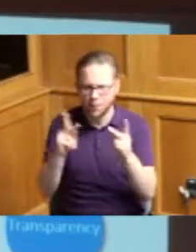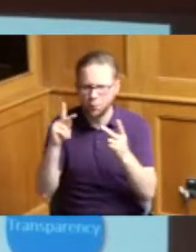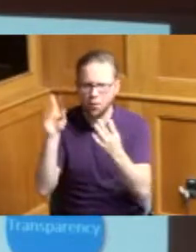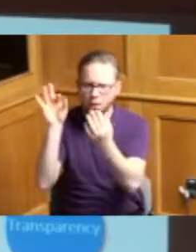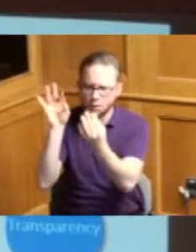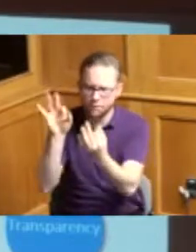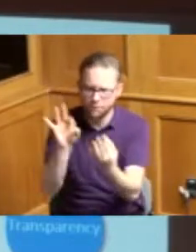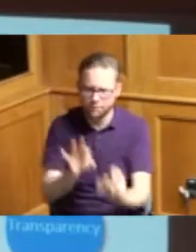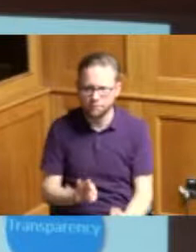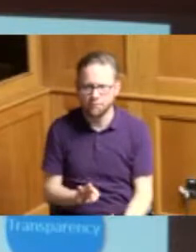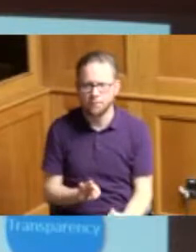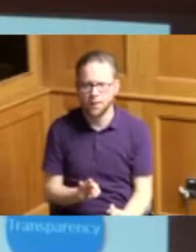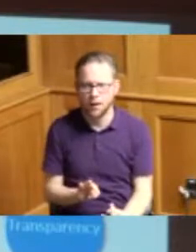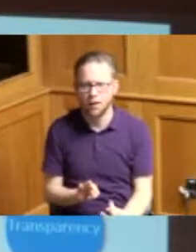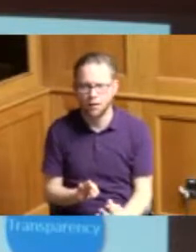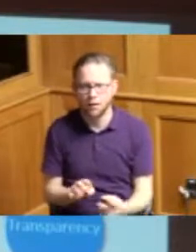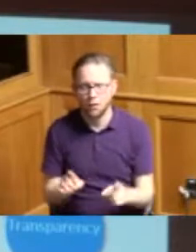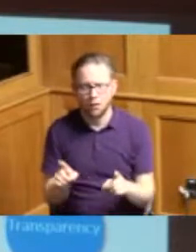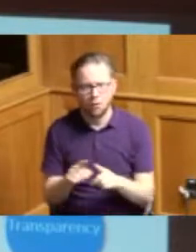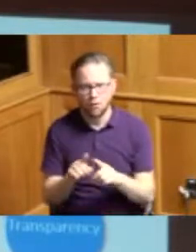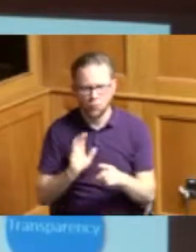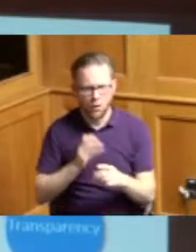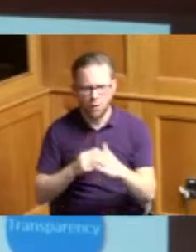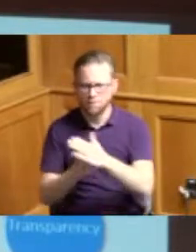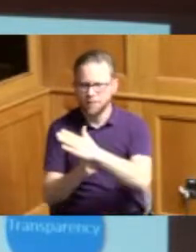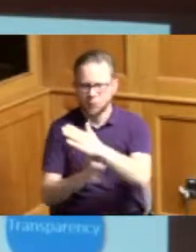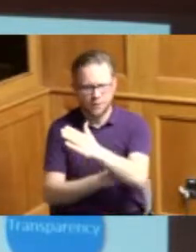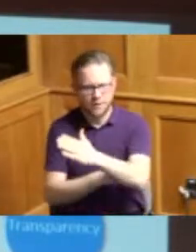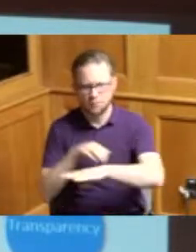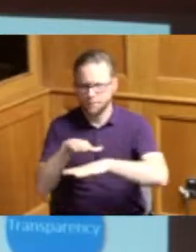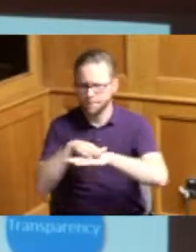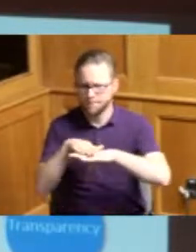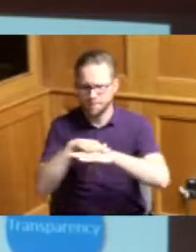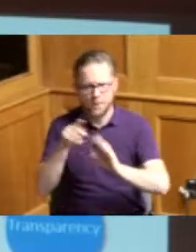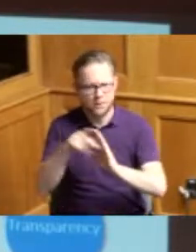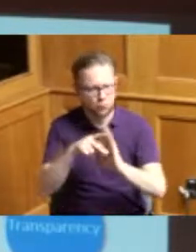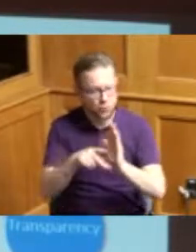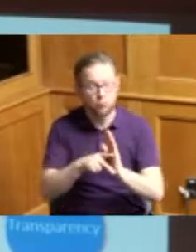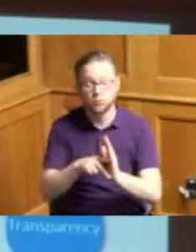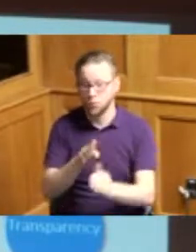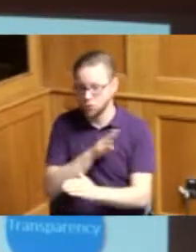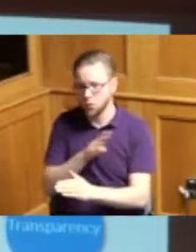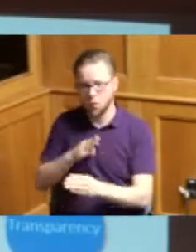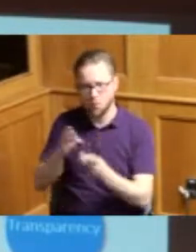based also on foundational principles yes we had the Board of county resolution but we were you